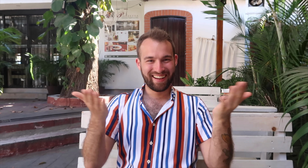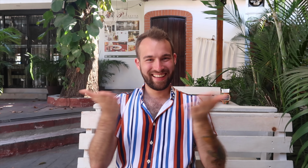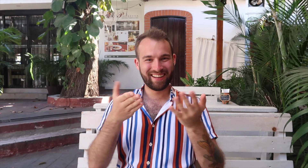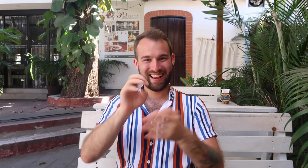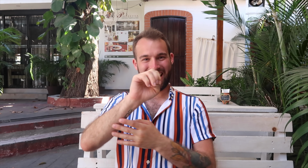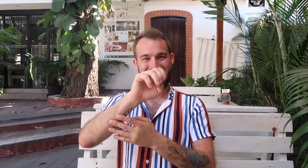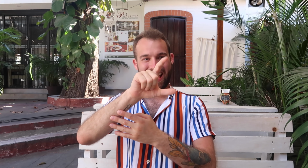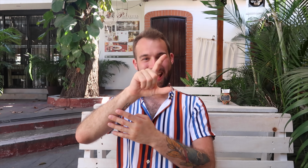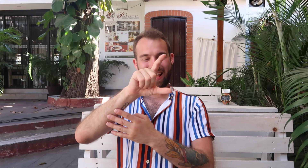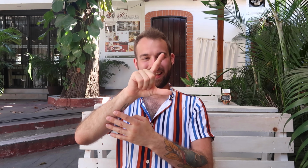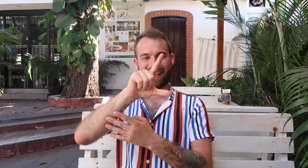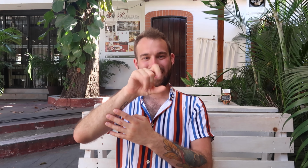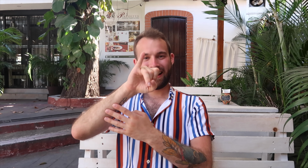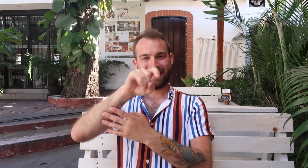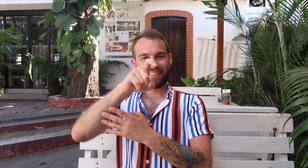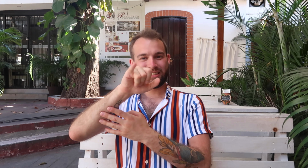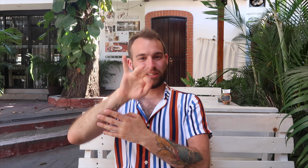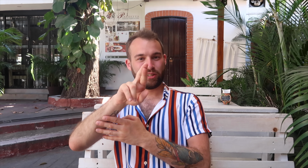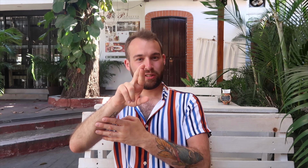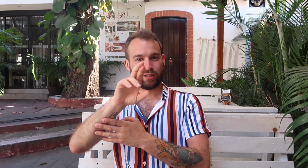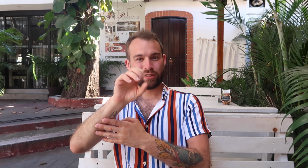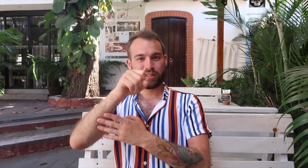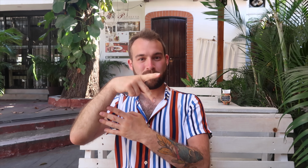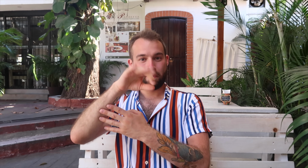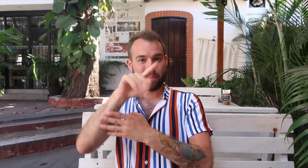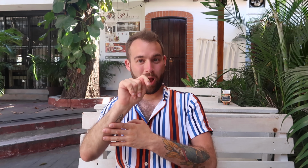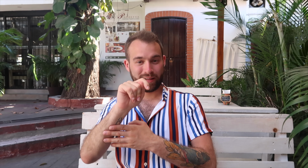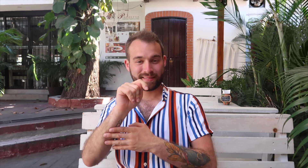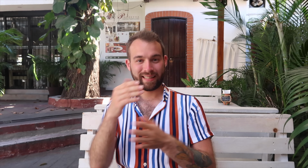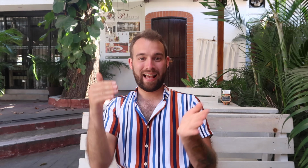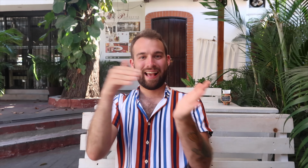We are now here at Elixir Spot again.